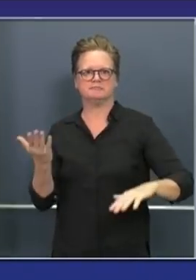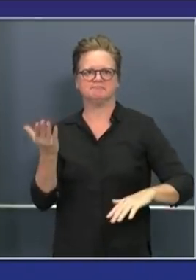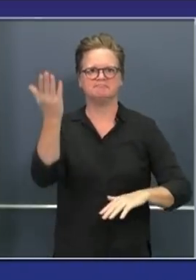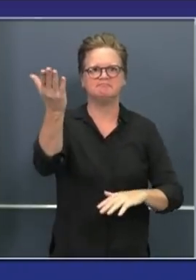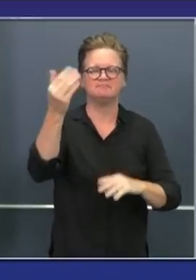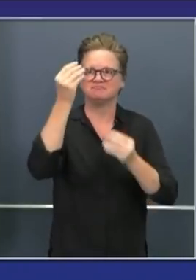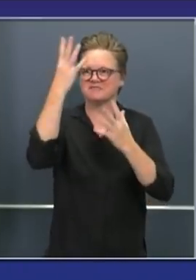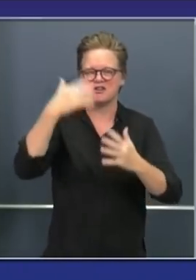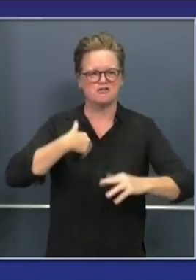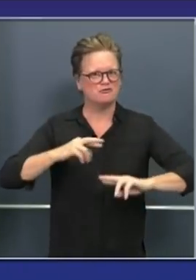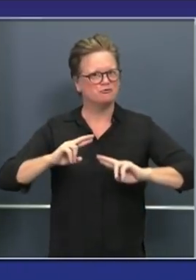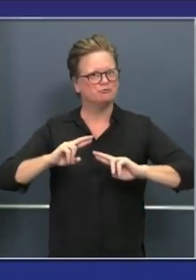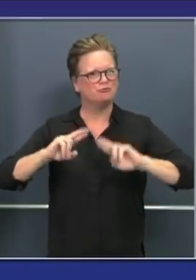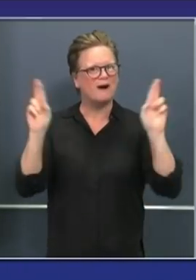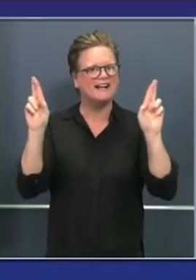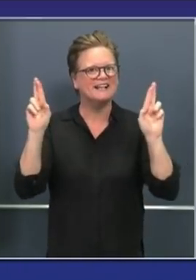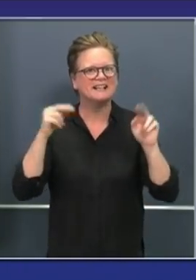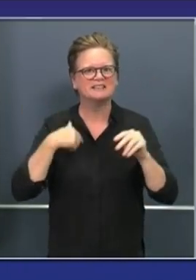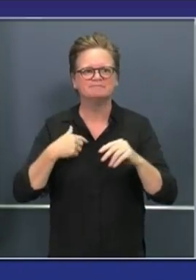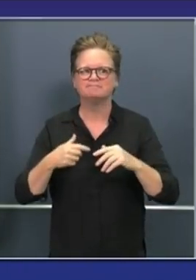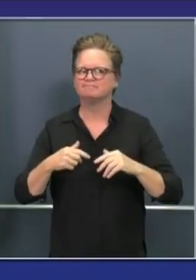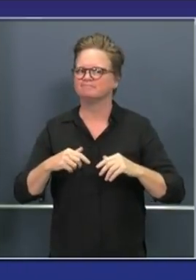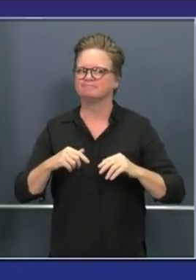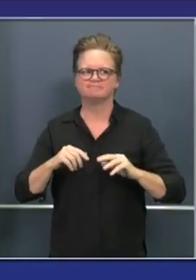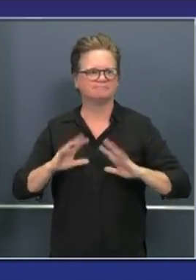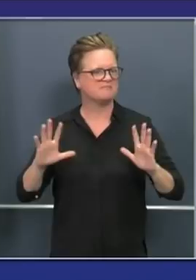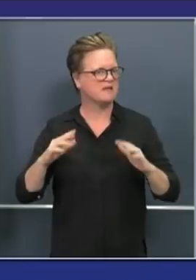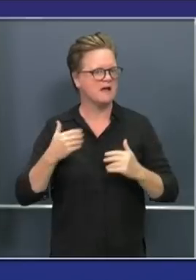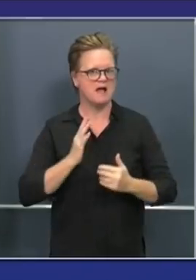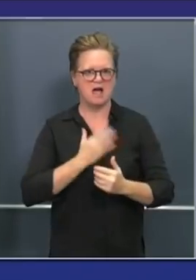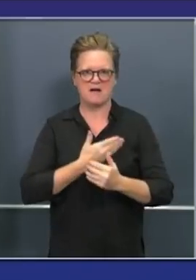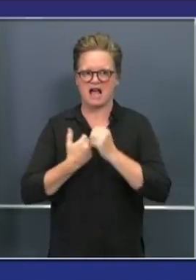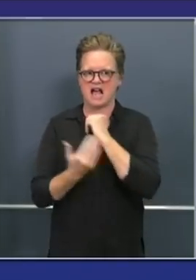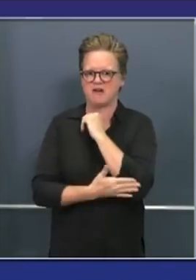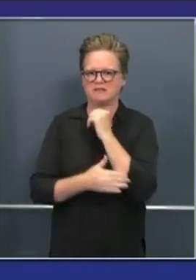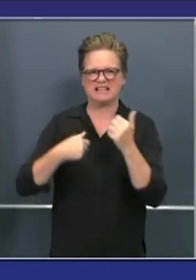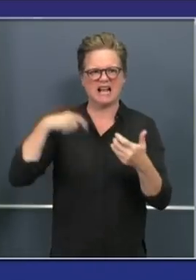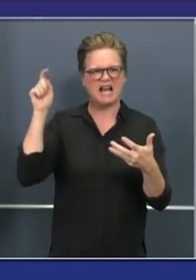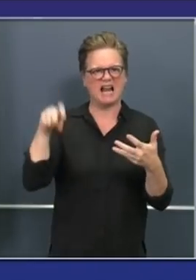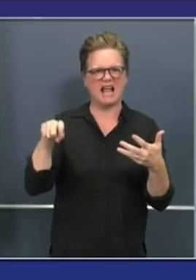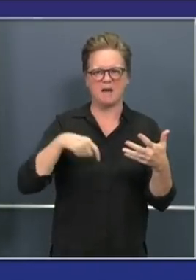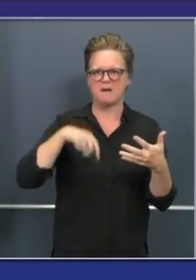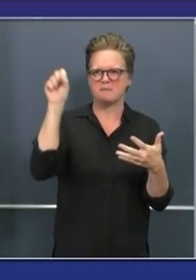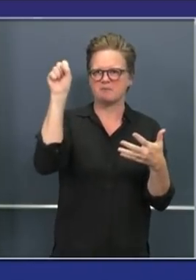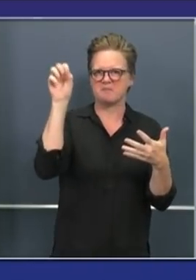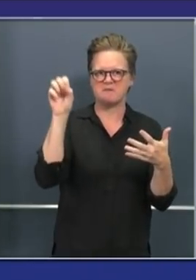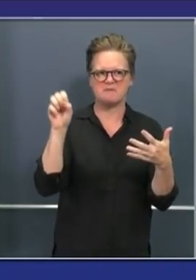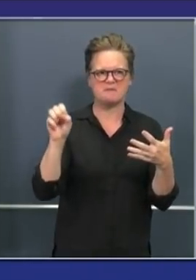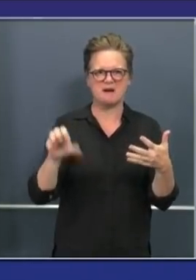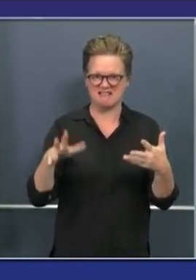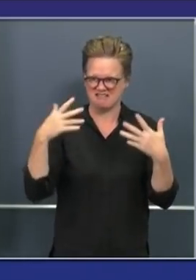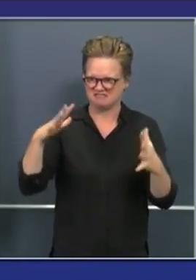COUNTIES THAT HAVE PUT OUT SELF- ATTESTATIONS, BASICALLY THEY ARE PLANNING TO SPECIFICALLY ADDRESS THE NEEDS OF THEIR